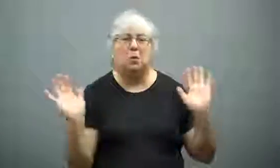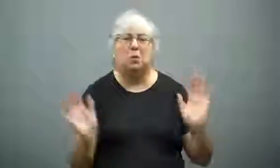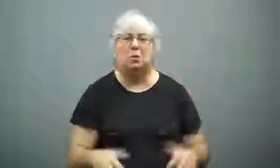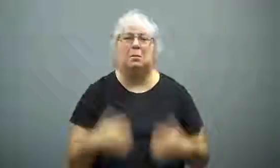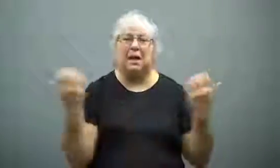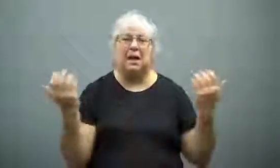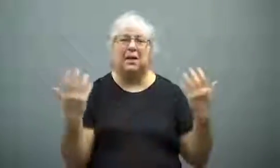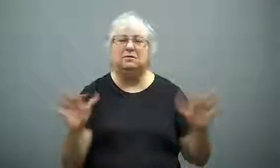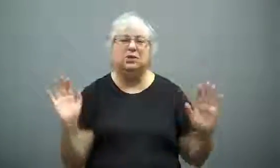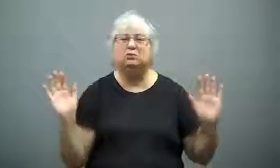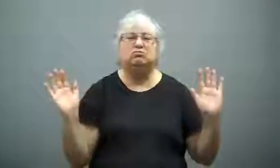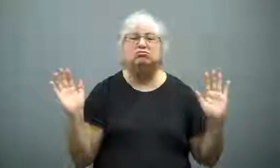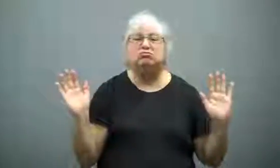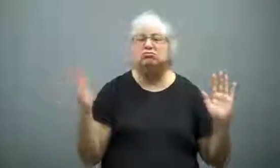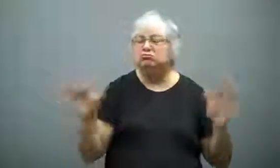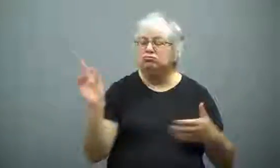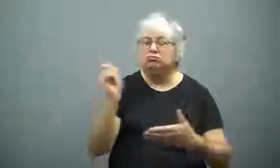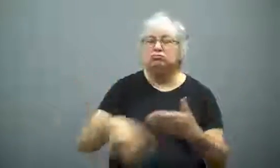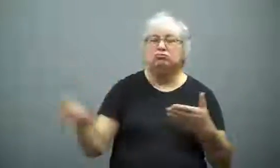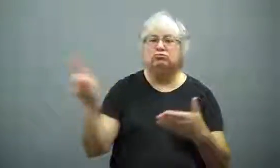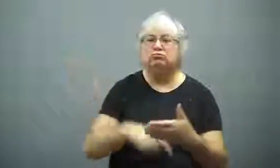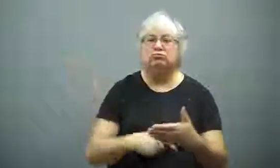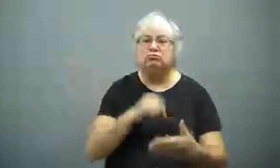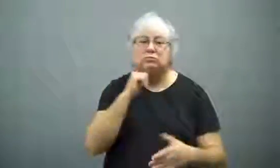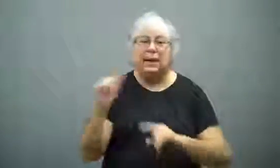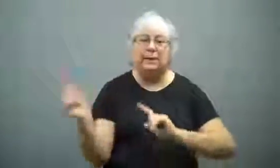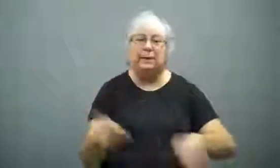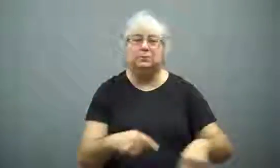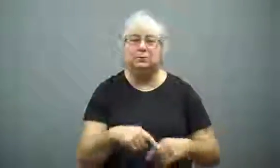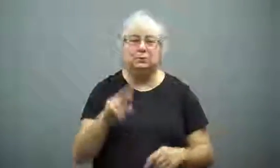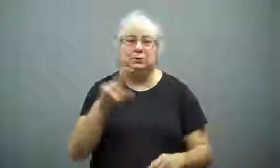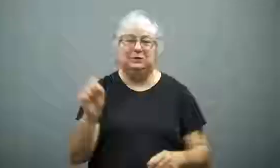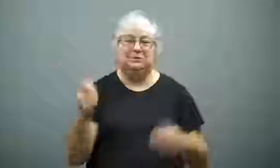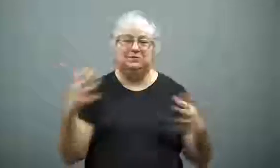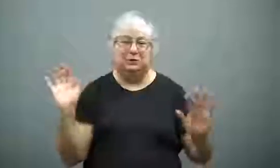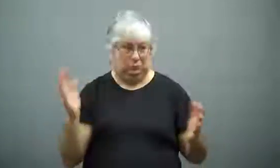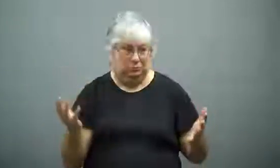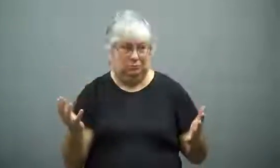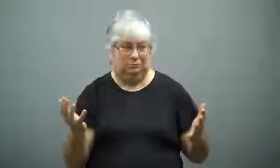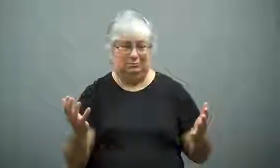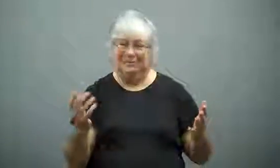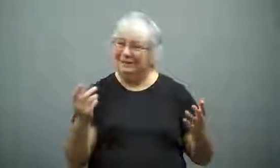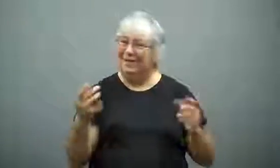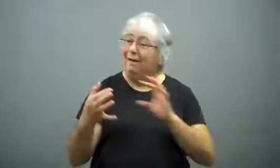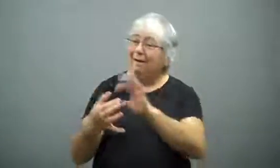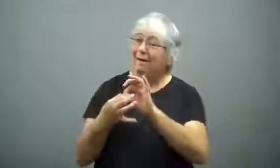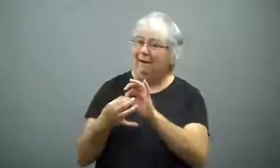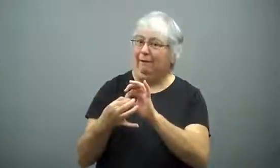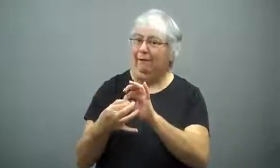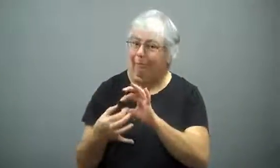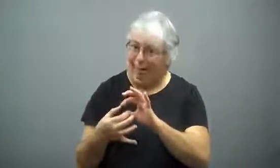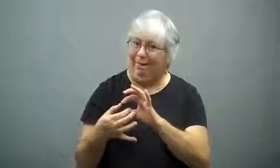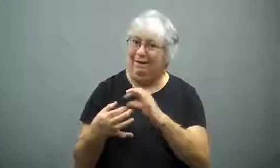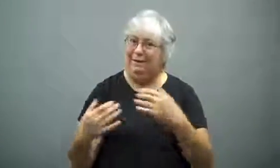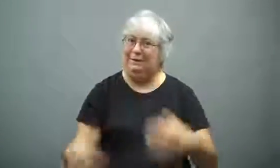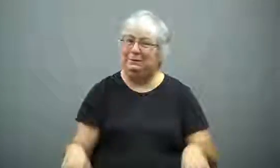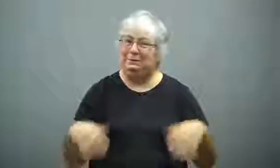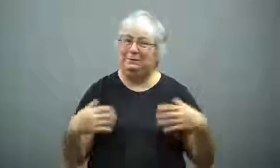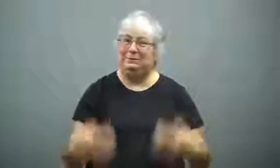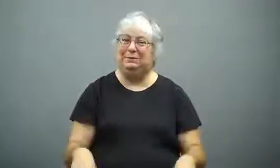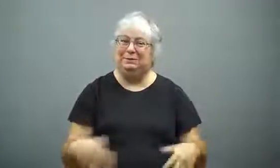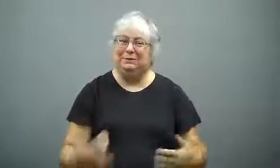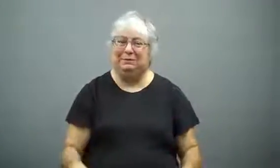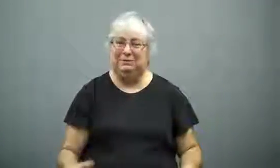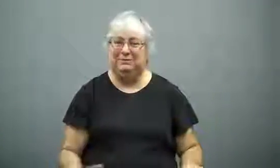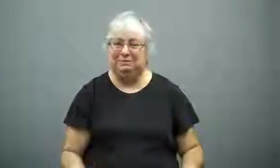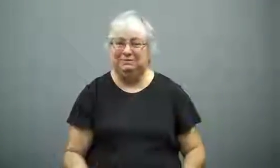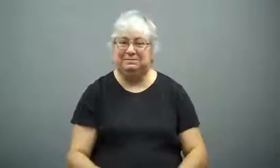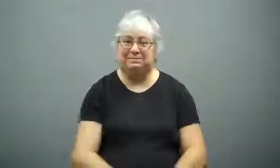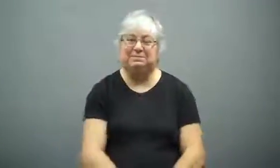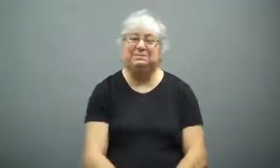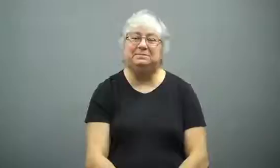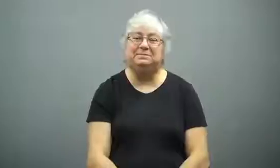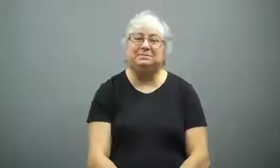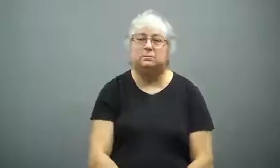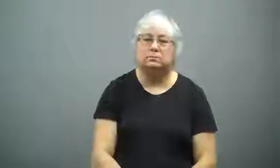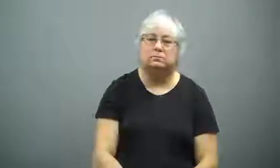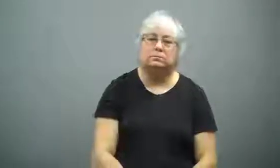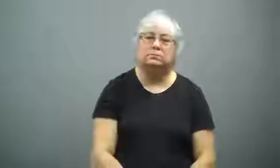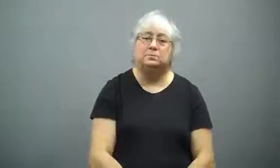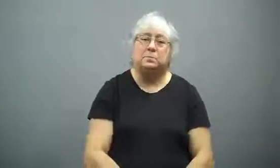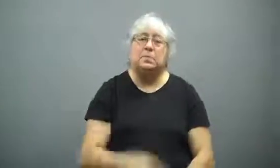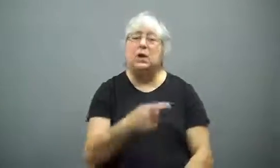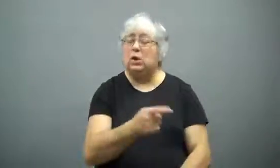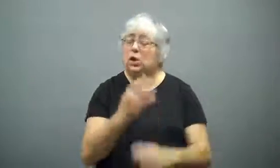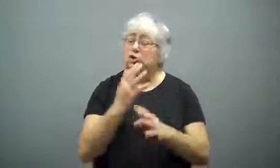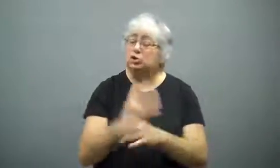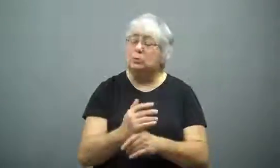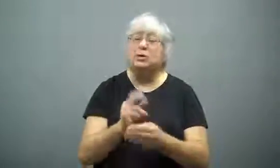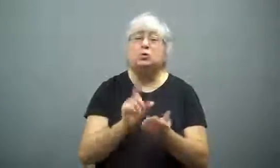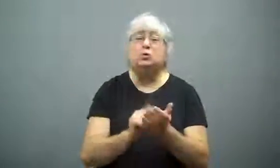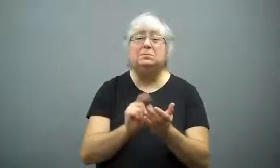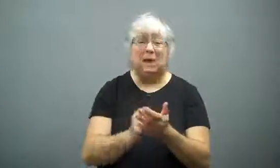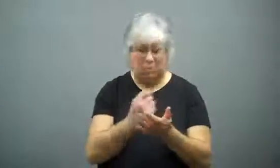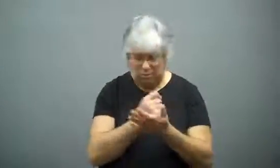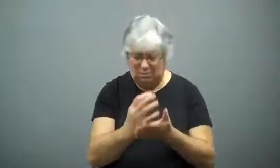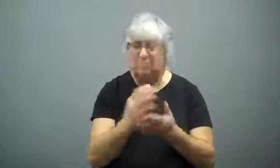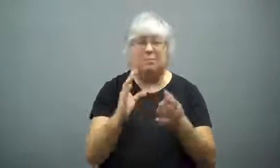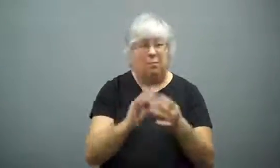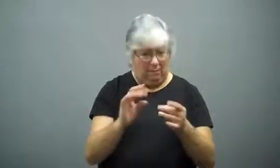She was angry and cancelled her visit. Ties with the US were weakened.